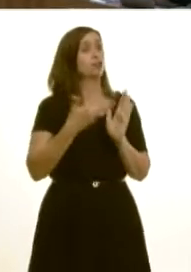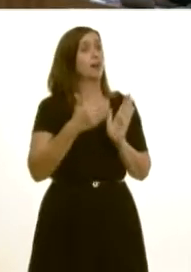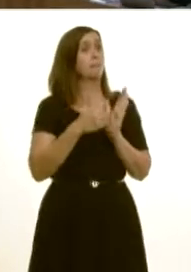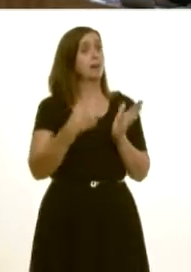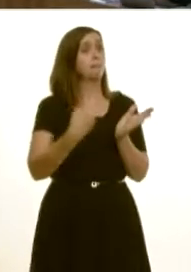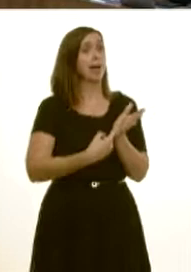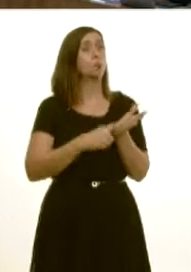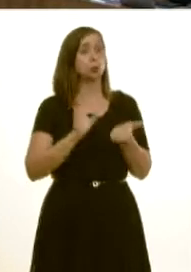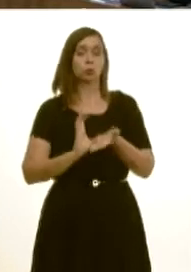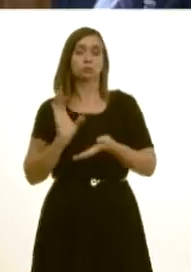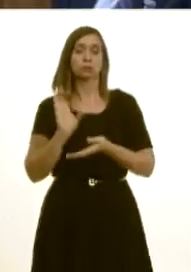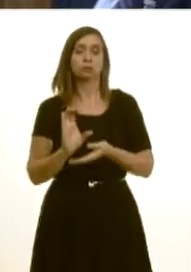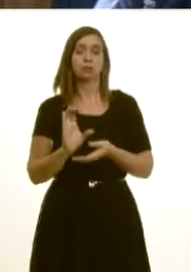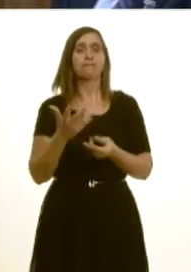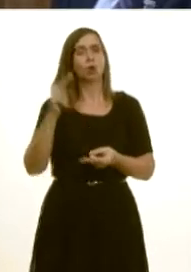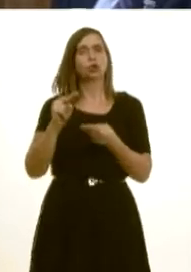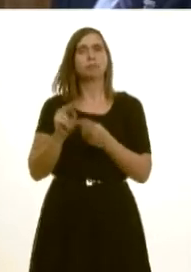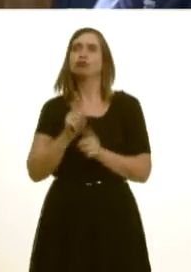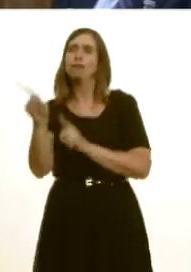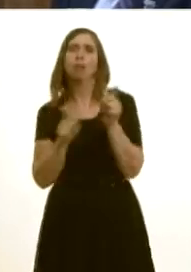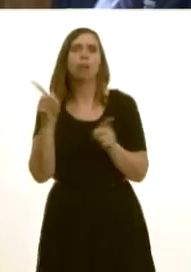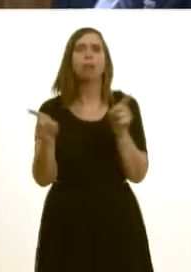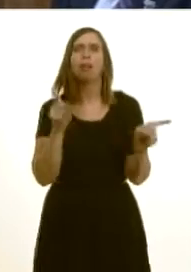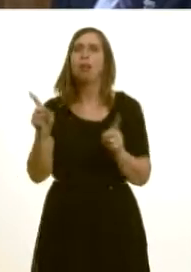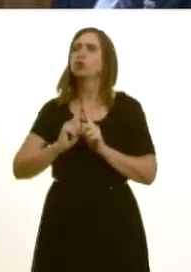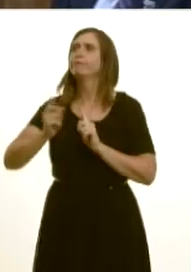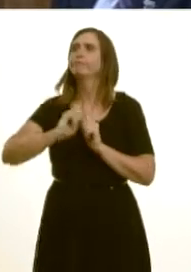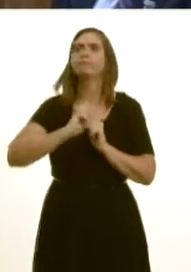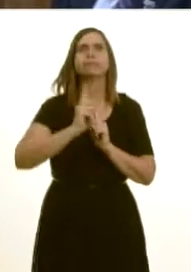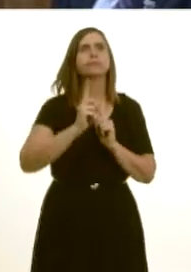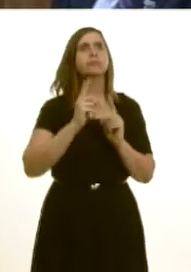fare scheme to help more young people to access education and training or to enter employment.